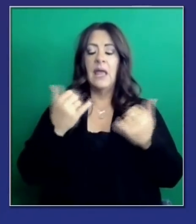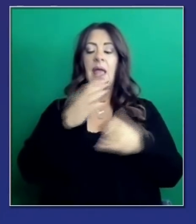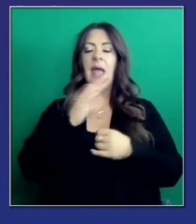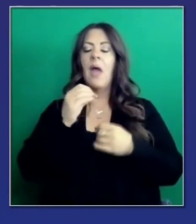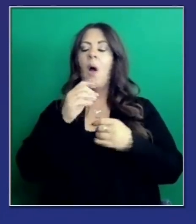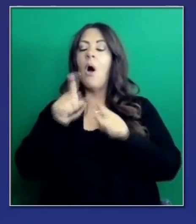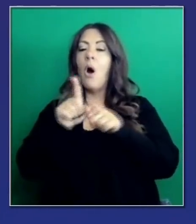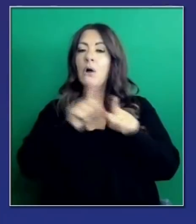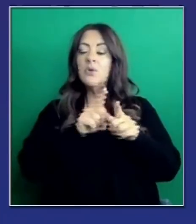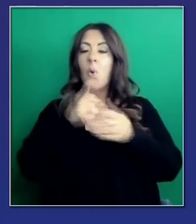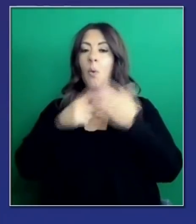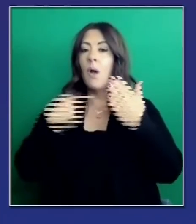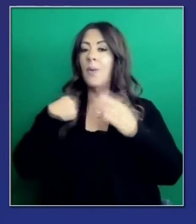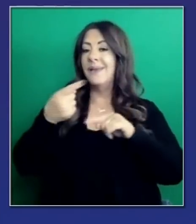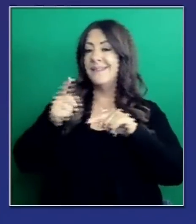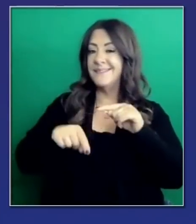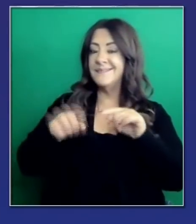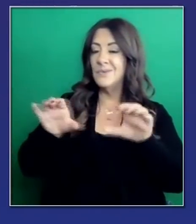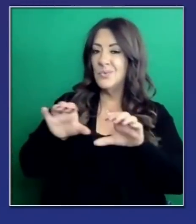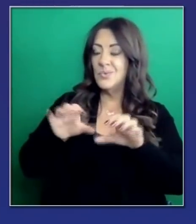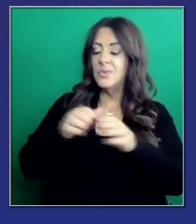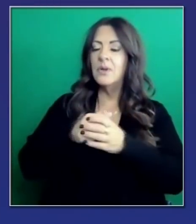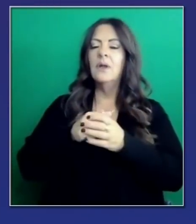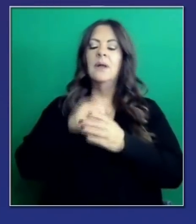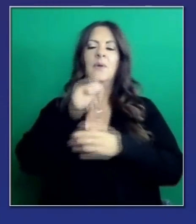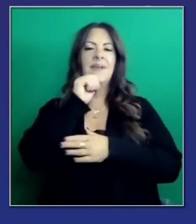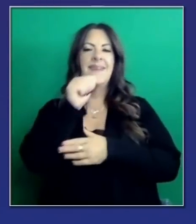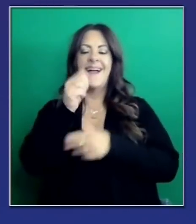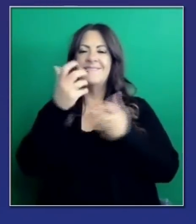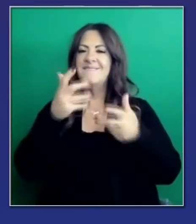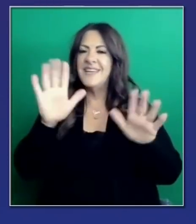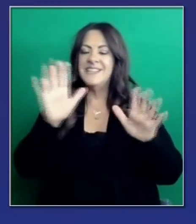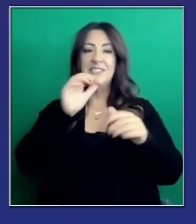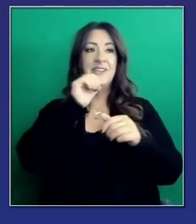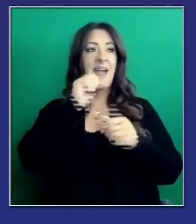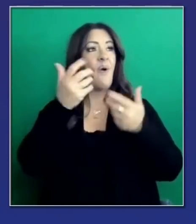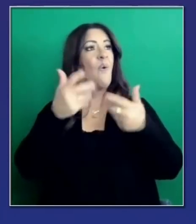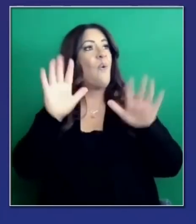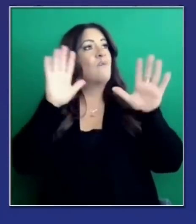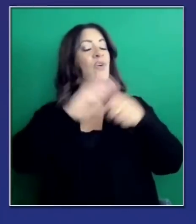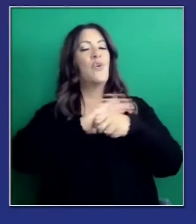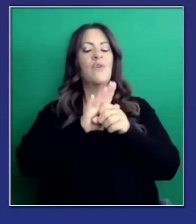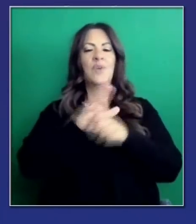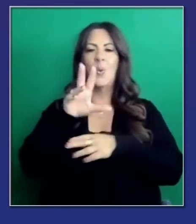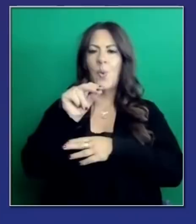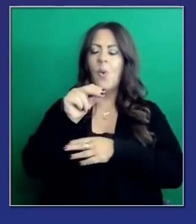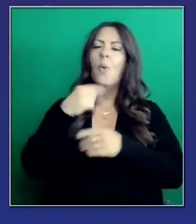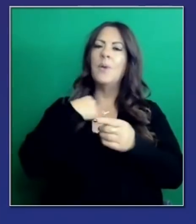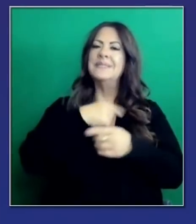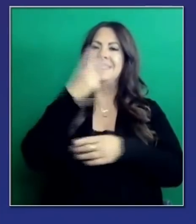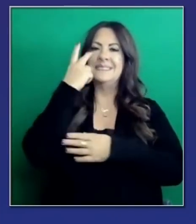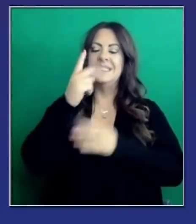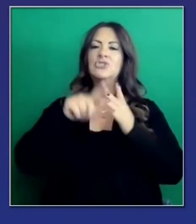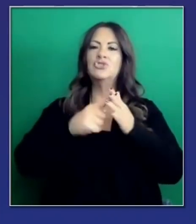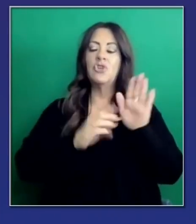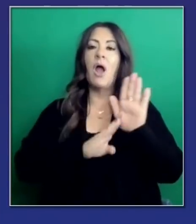FURTHER ADVANCE AND FOSTER A DEEPER UNDERSTANDING OF WHAT TODAY MEANS AND WHAT IT DOESN'T MEAN.